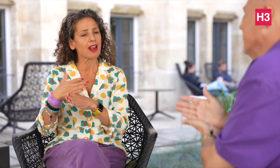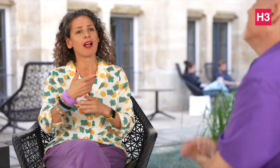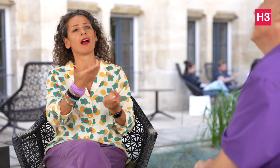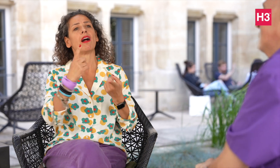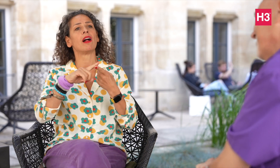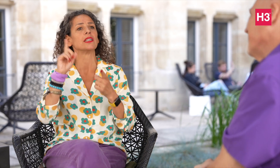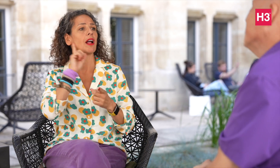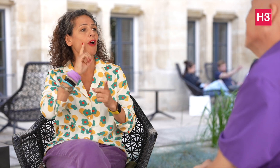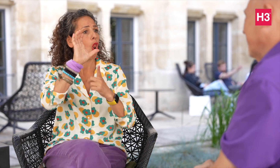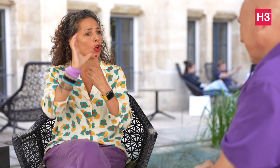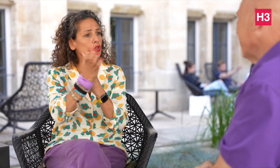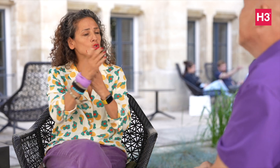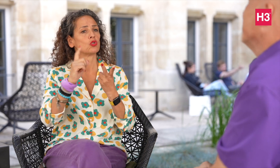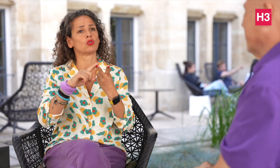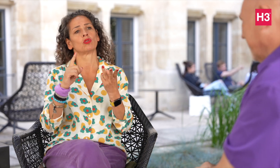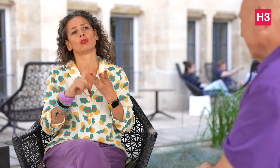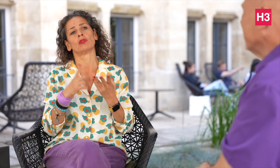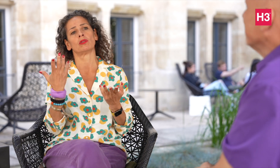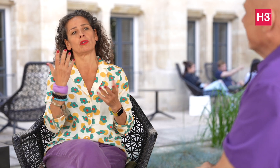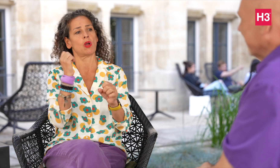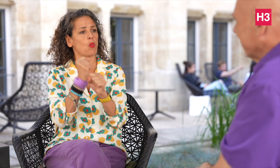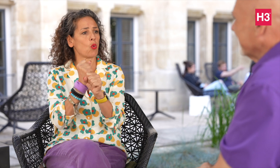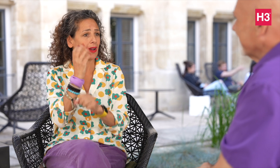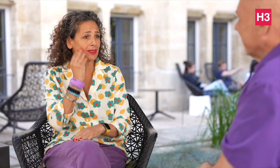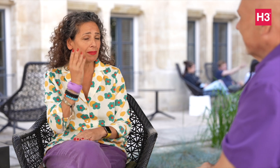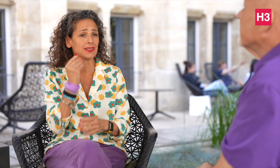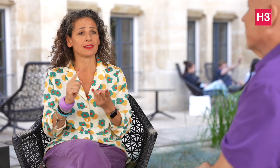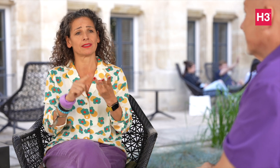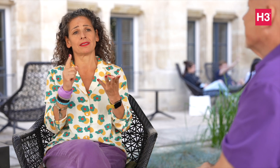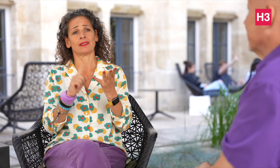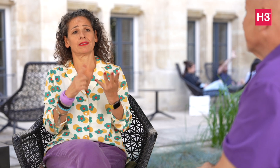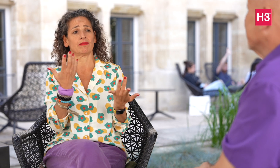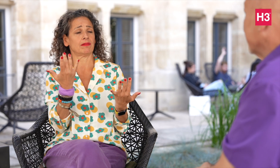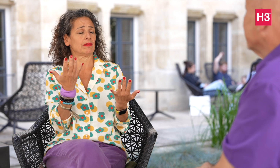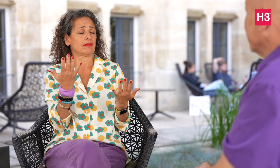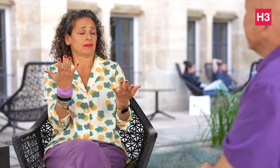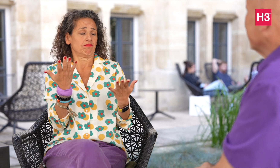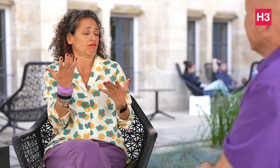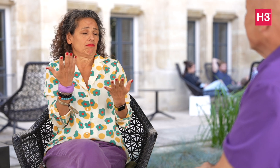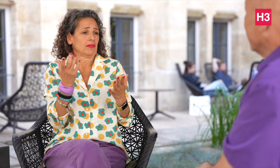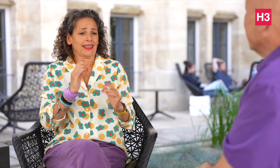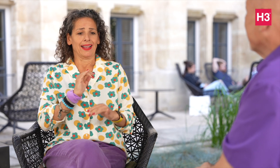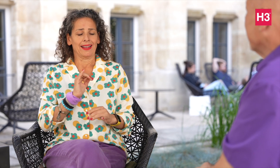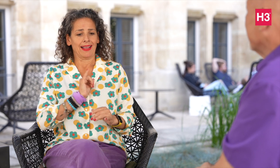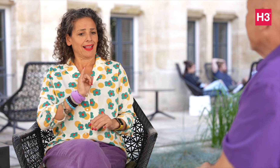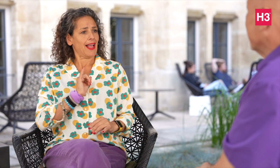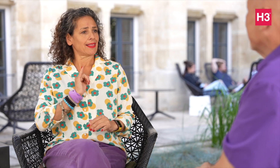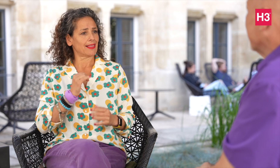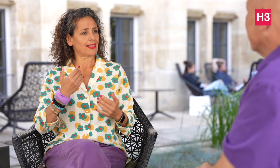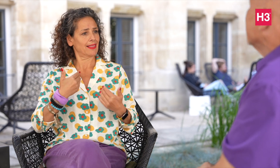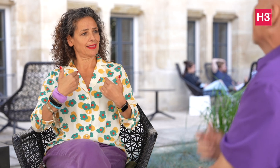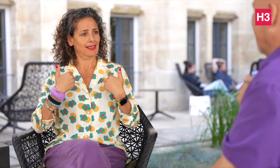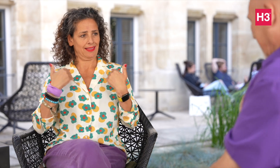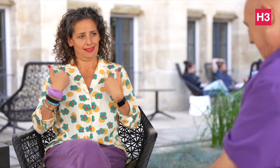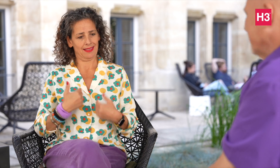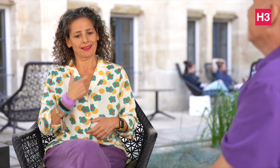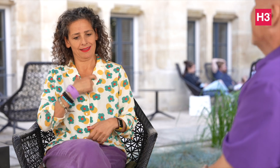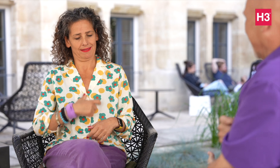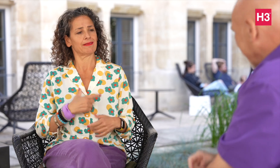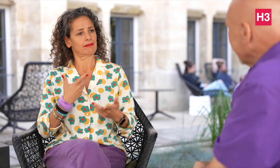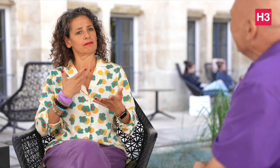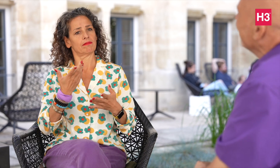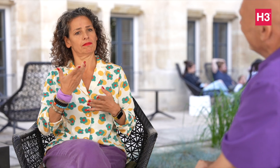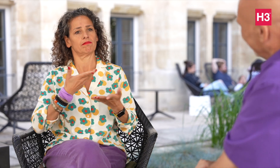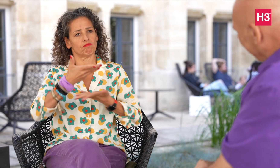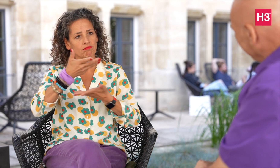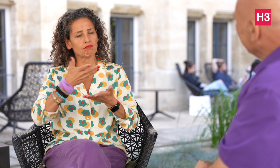Sharing and collaboration, Deaf culture, work experience, identity…who I am.